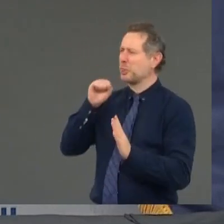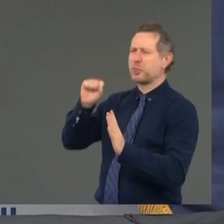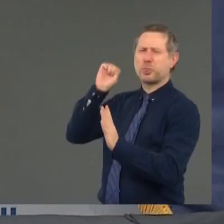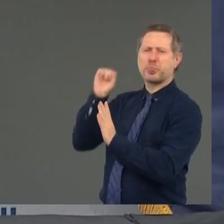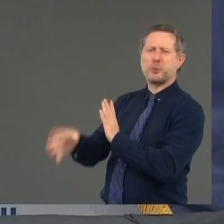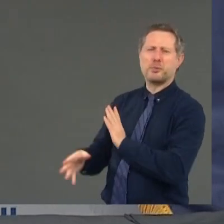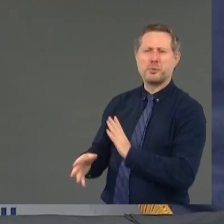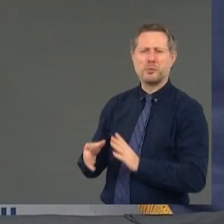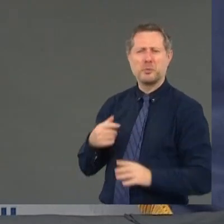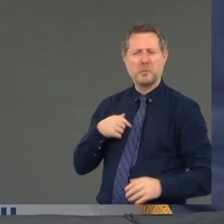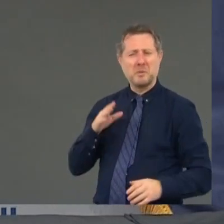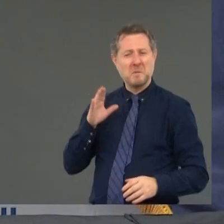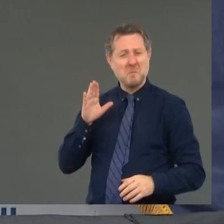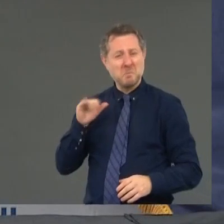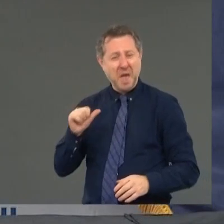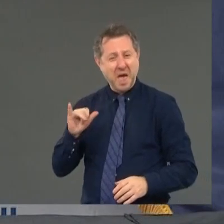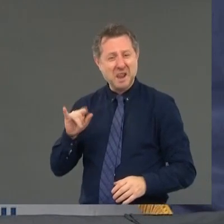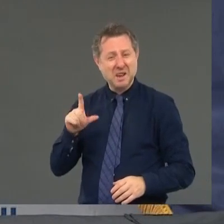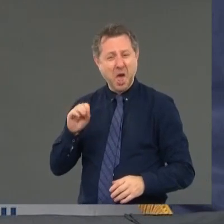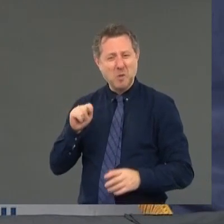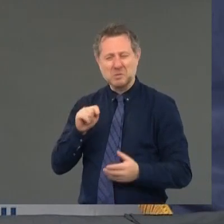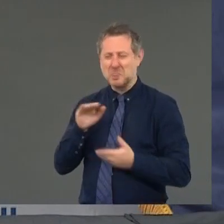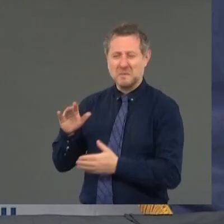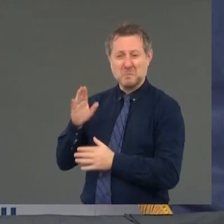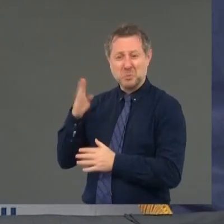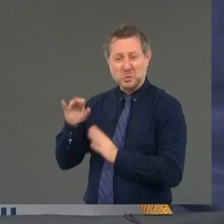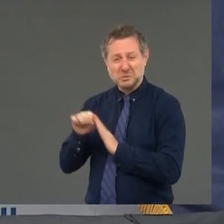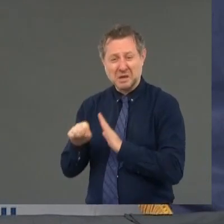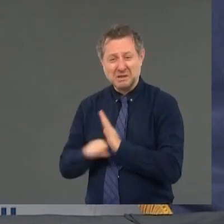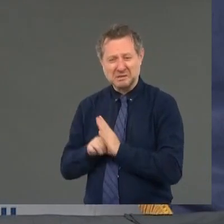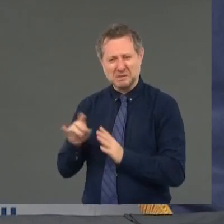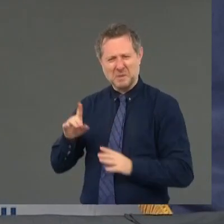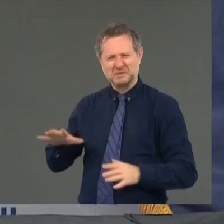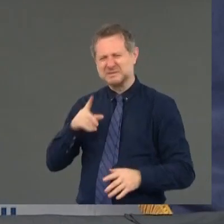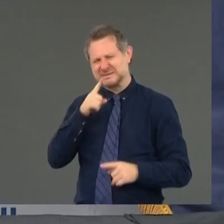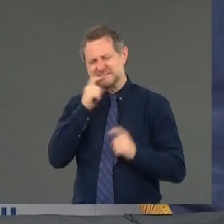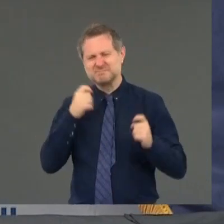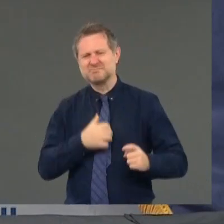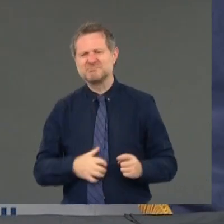I DIDN'T -- YOU KNOW, TO RAISE